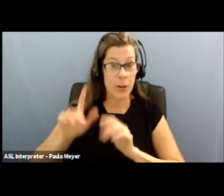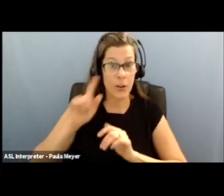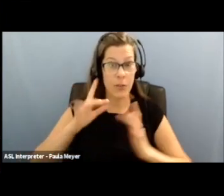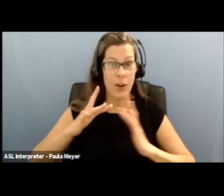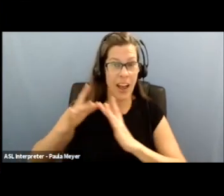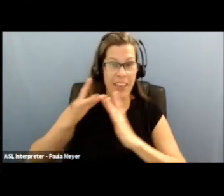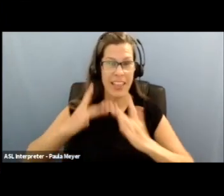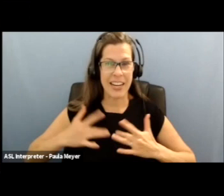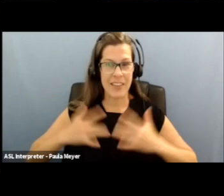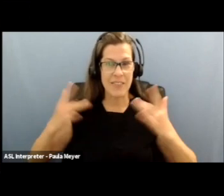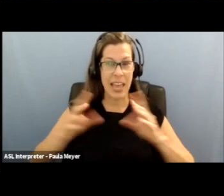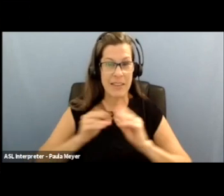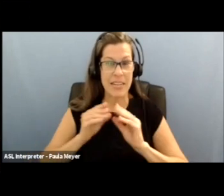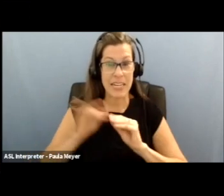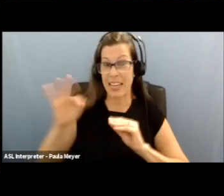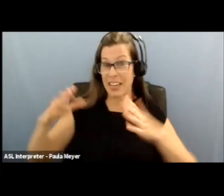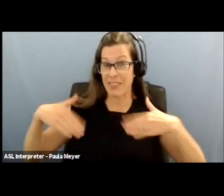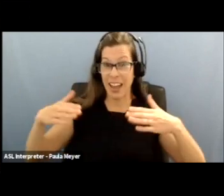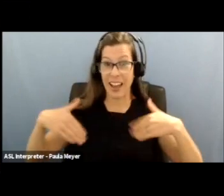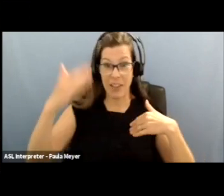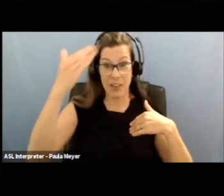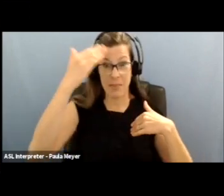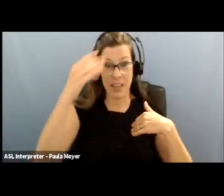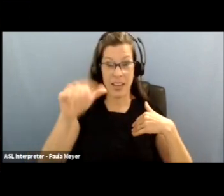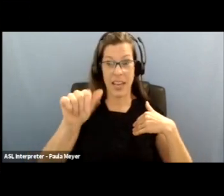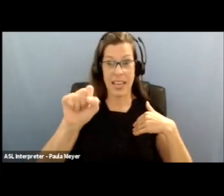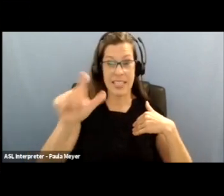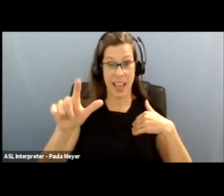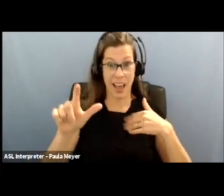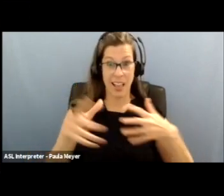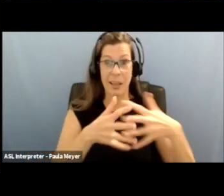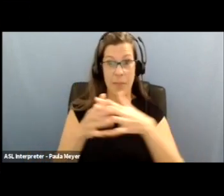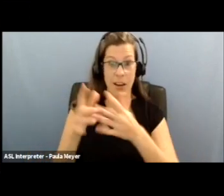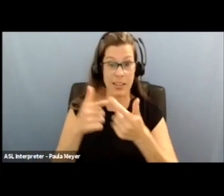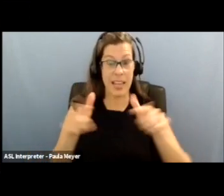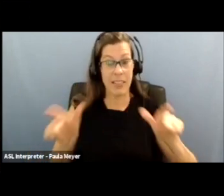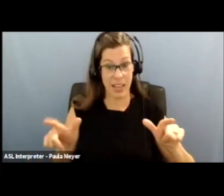For those not already familiar. American Sign Language is its own language and can be a preference over captions